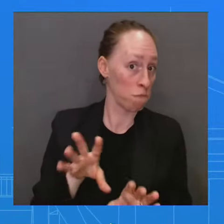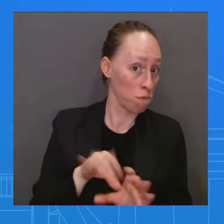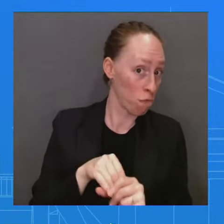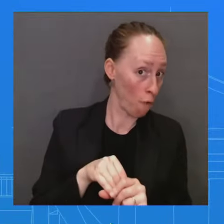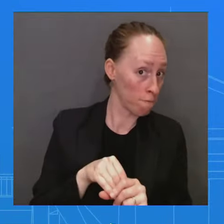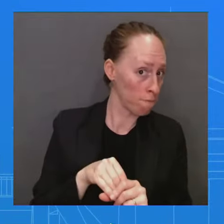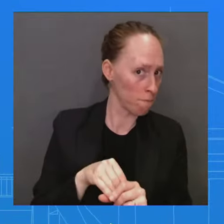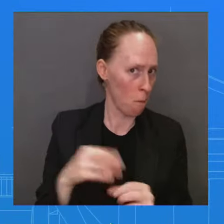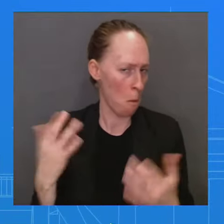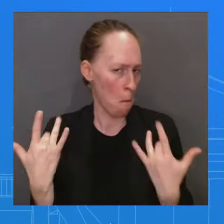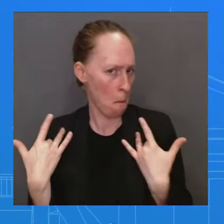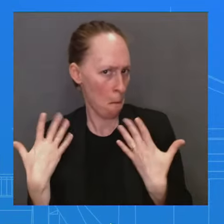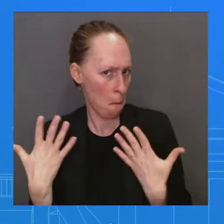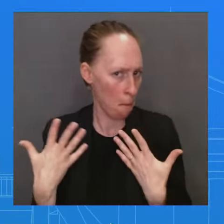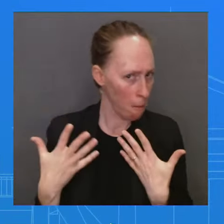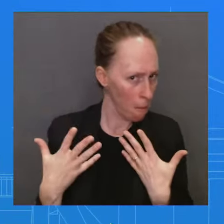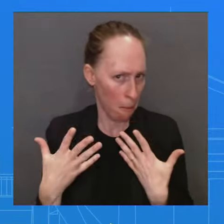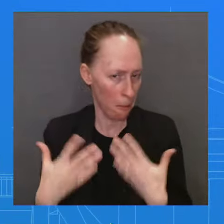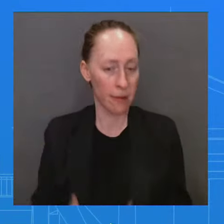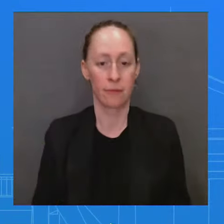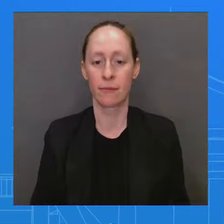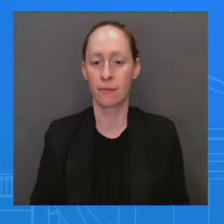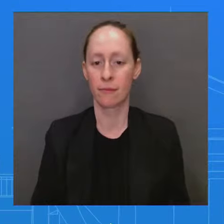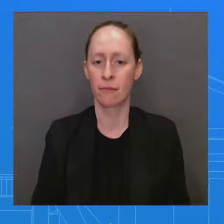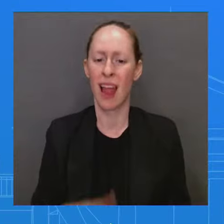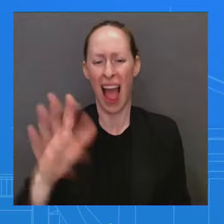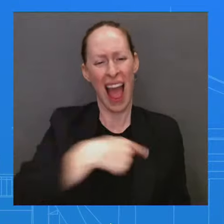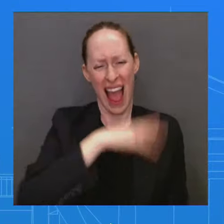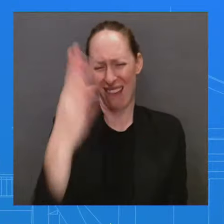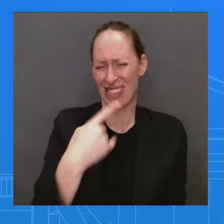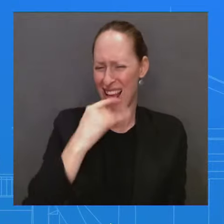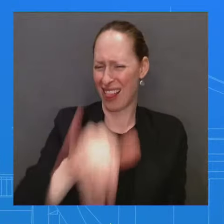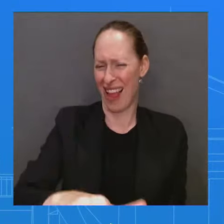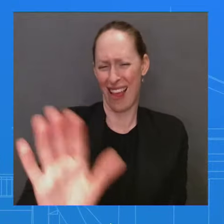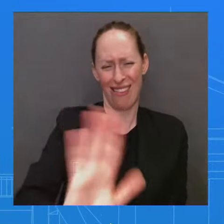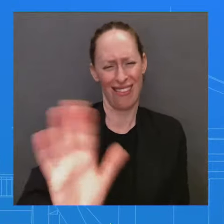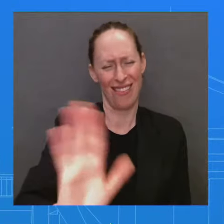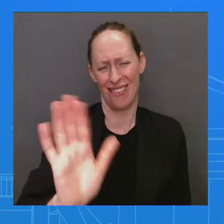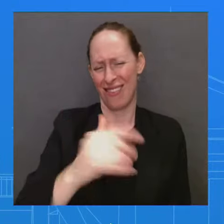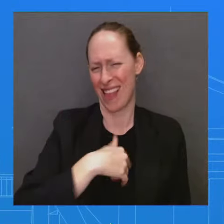The Press: -- over the weekend -- Mr. Kirby: I never said that Iran did not play a role. What we've said -- and there has been no change --